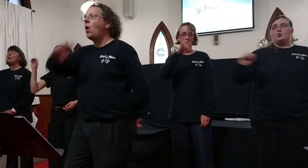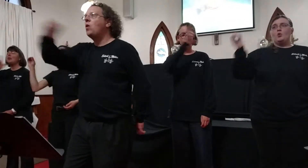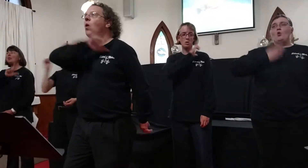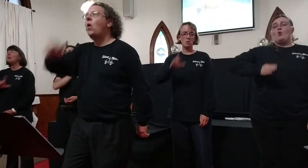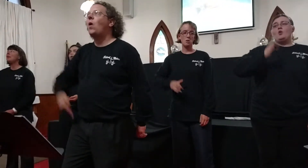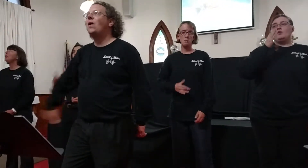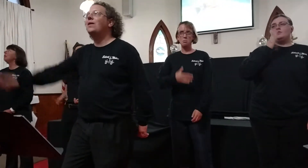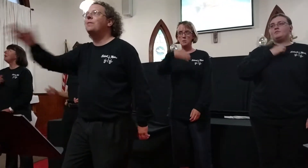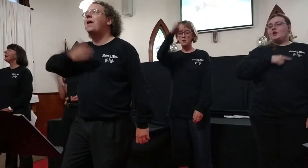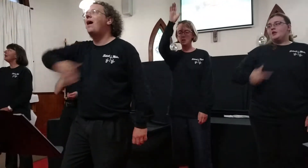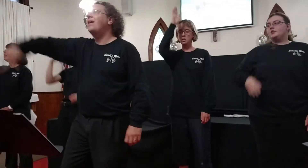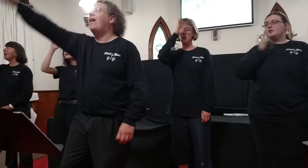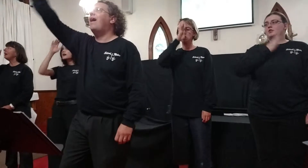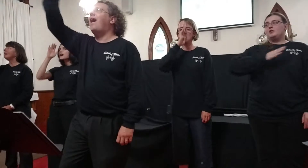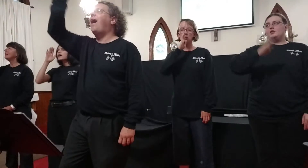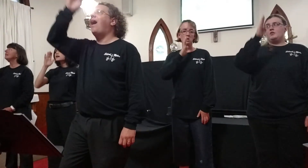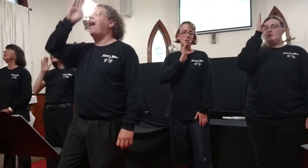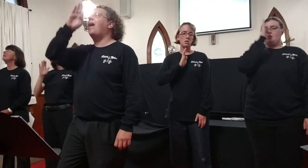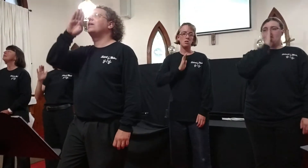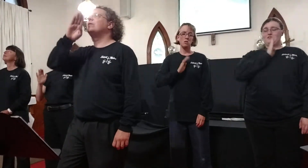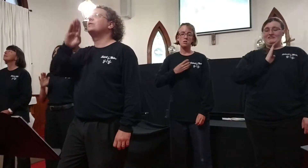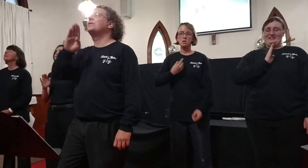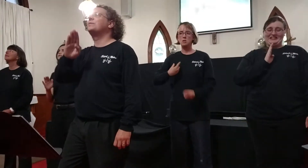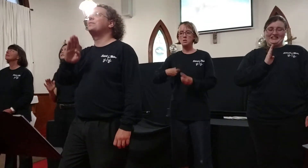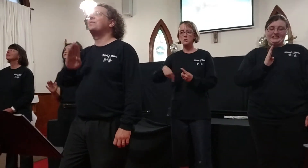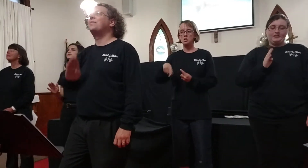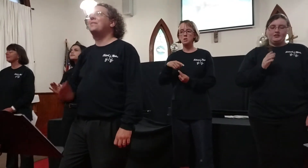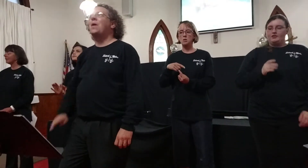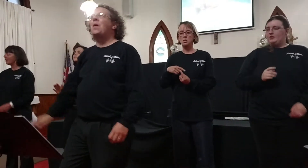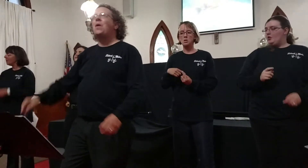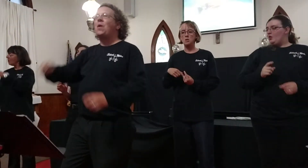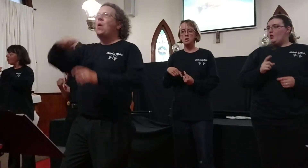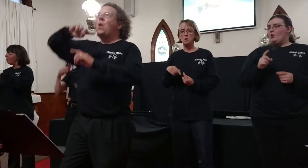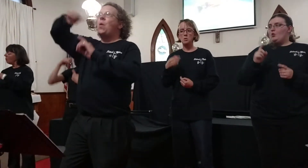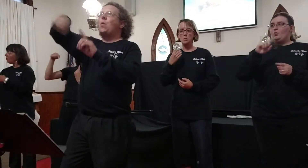O Lord my God